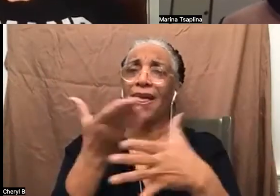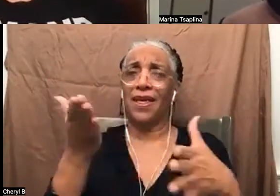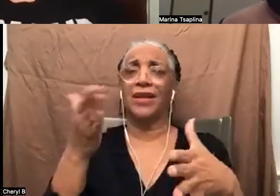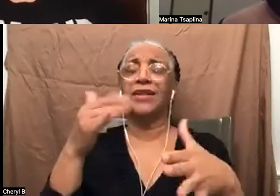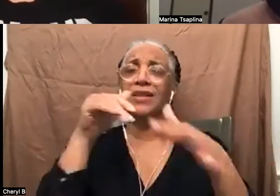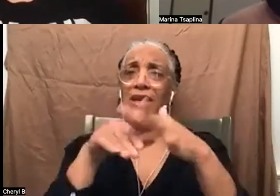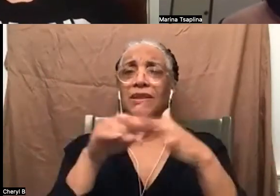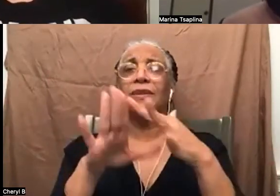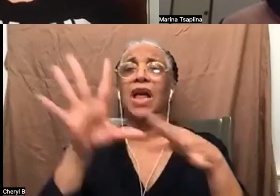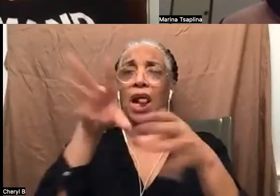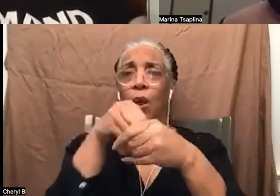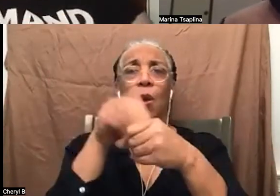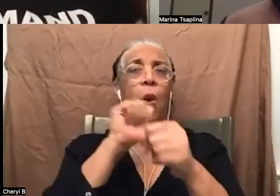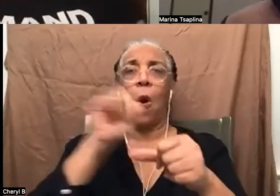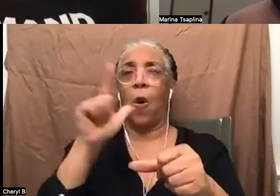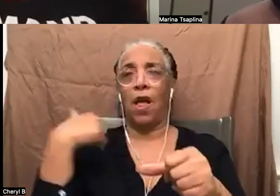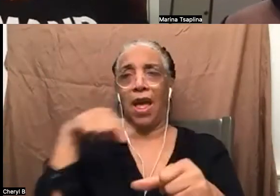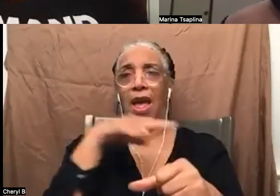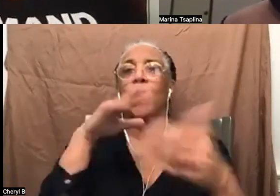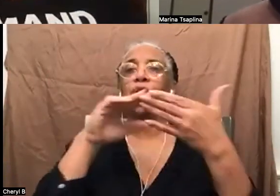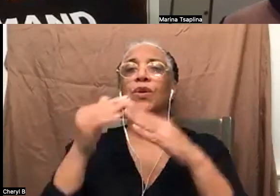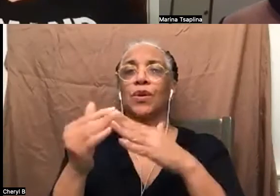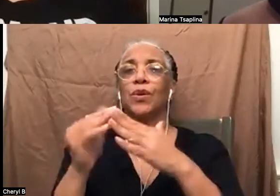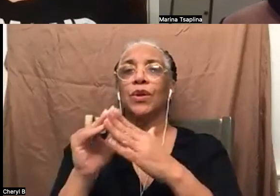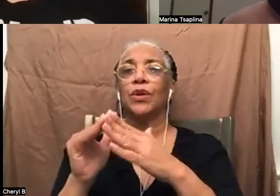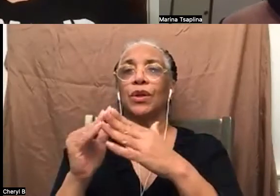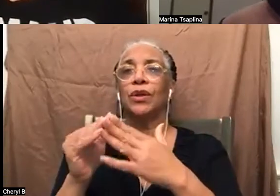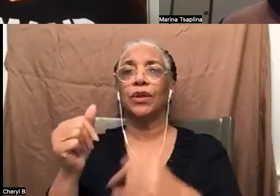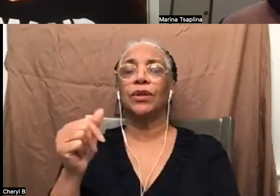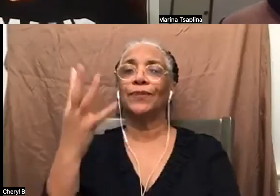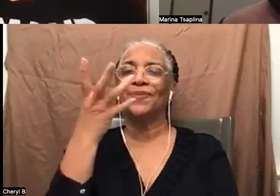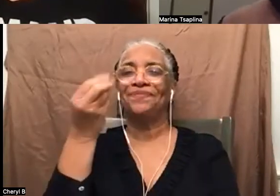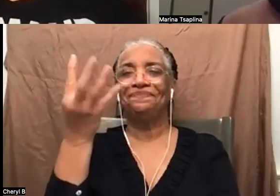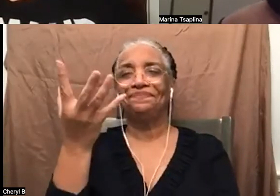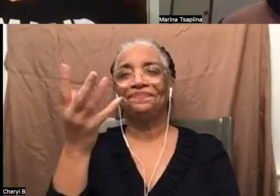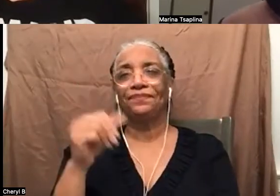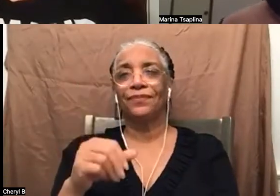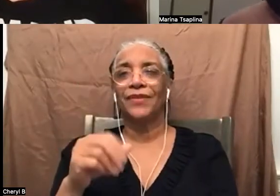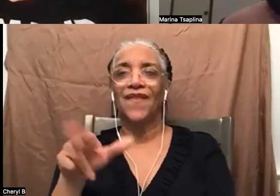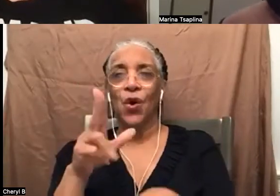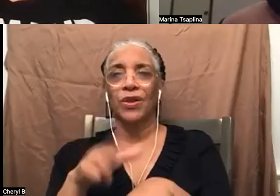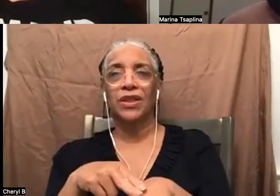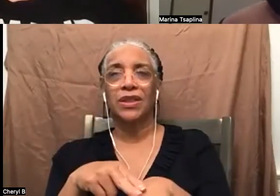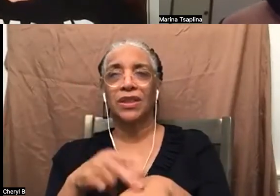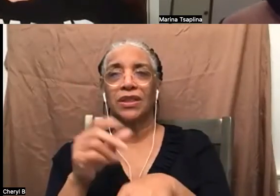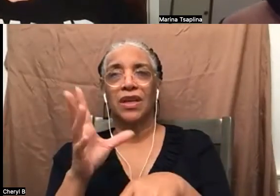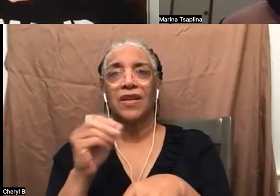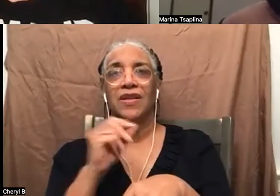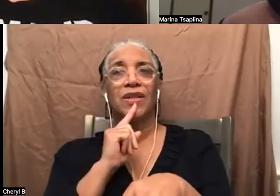MARINA TSAPLINA: That's really beautiful, and of course, is the core of disability justice, of the care work.